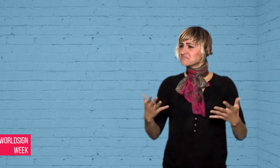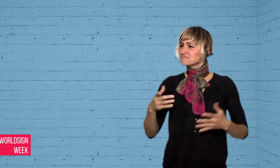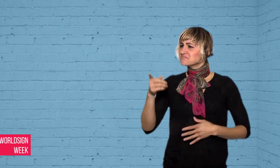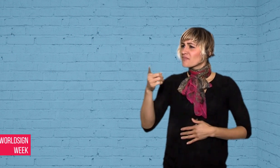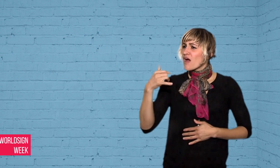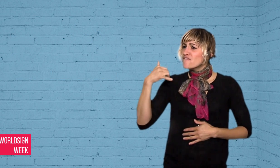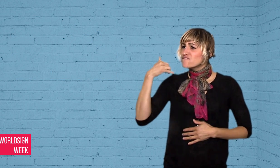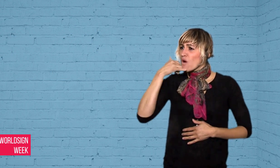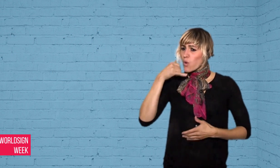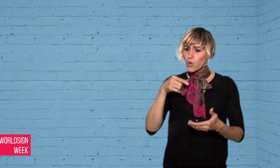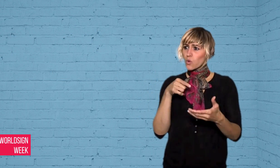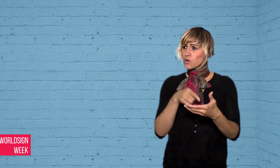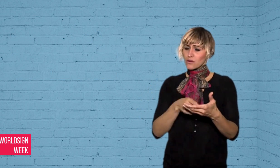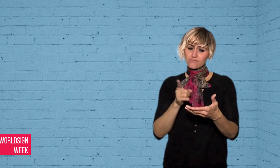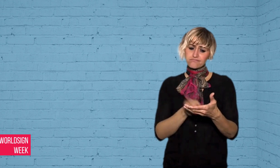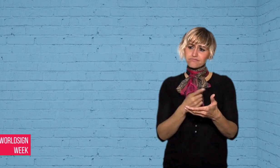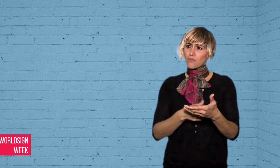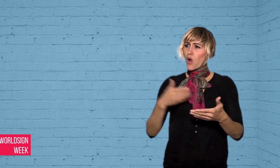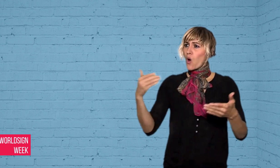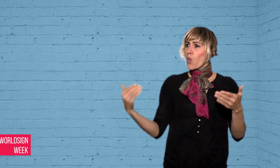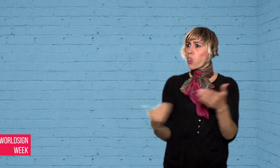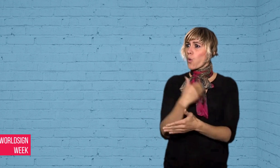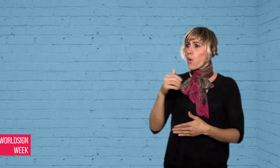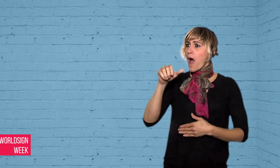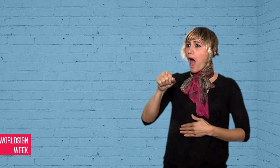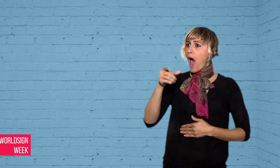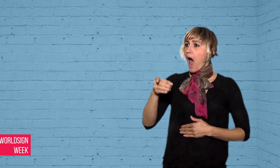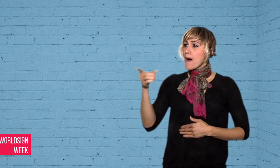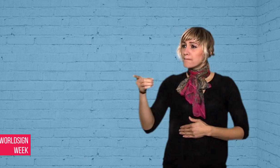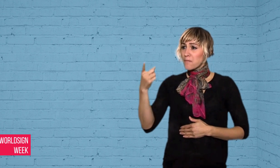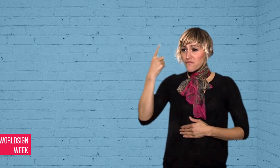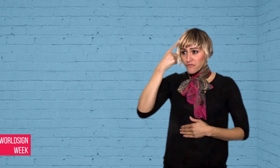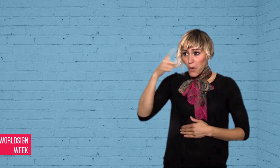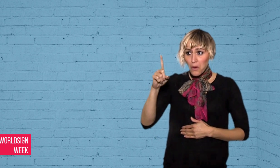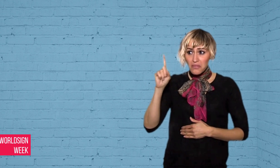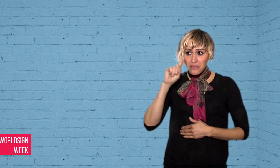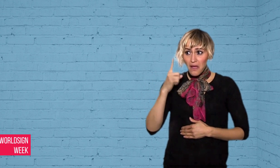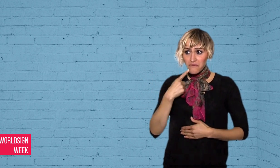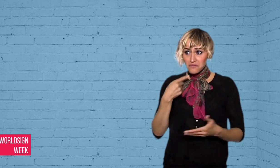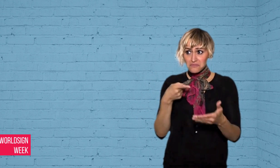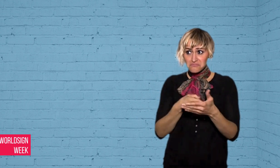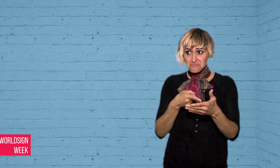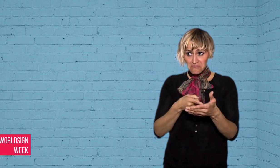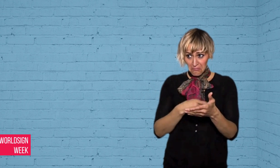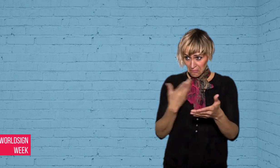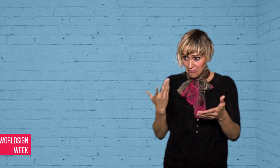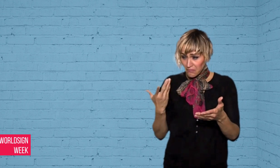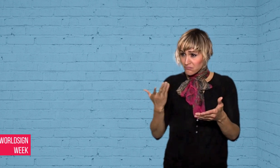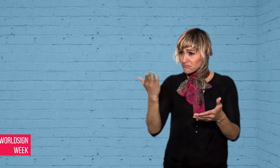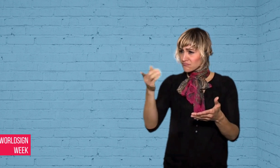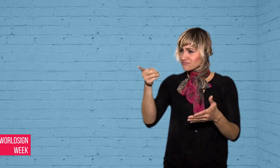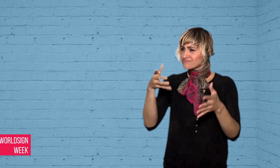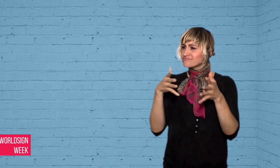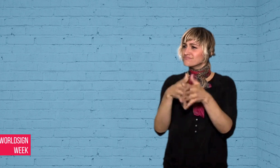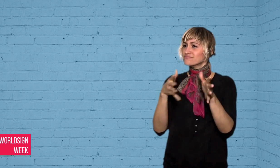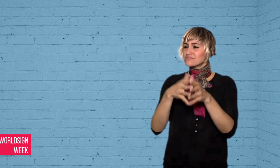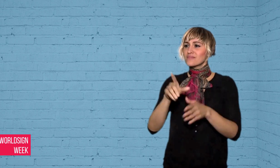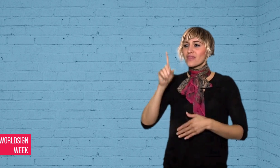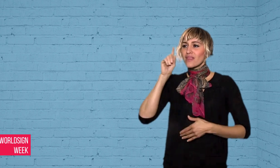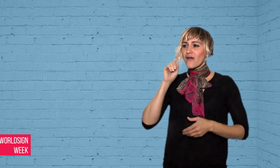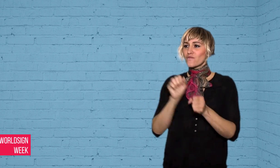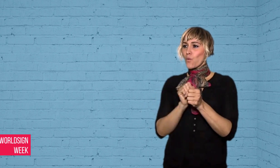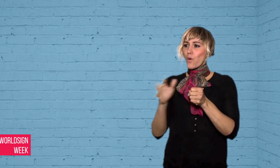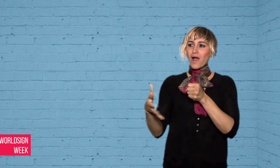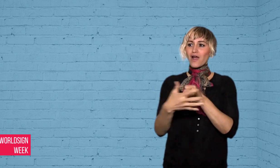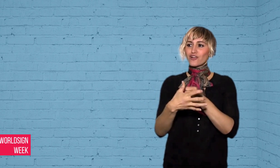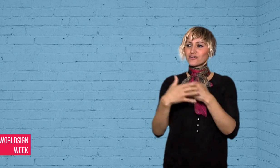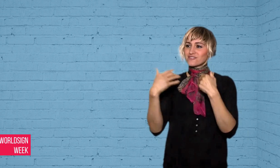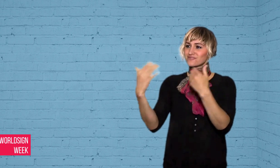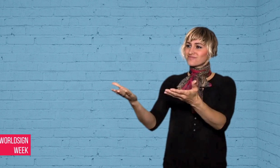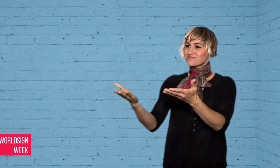New phone app for Deaf users? DeafWire